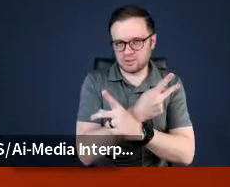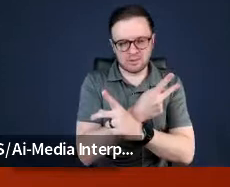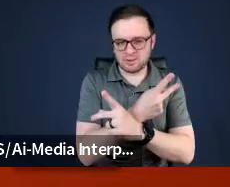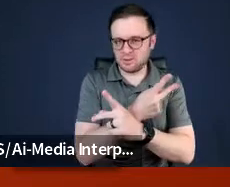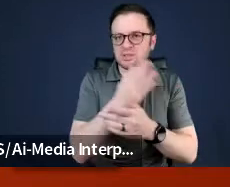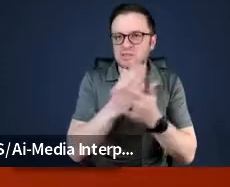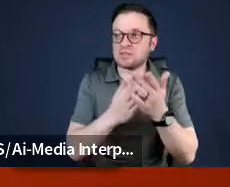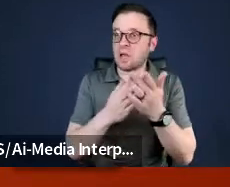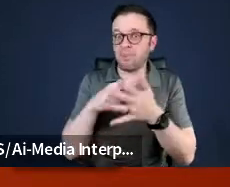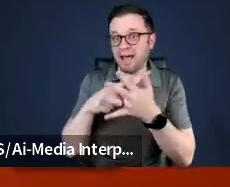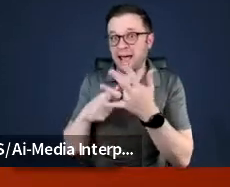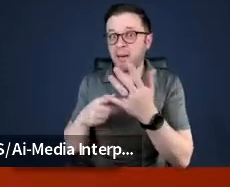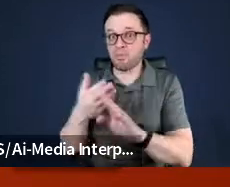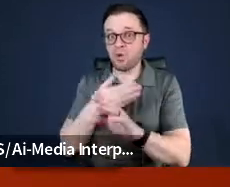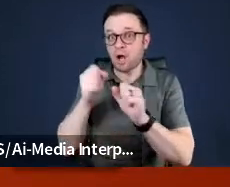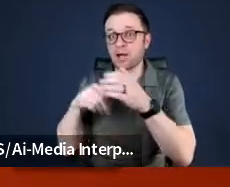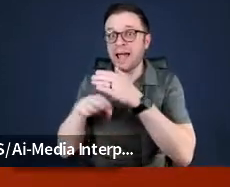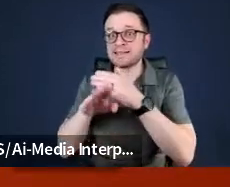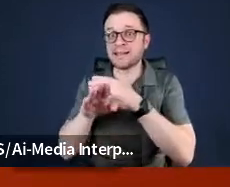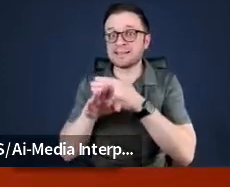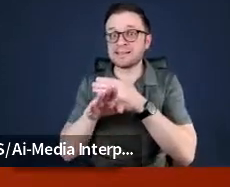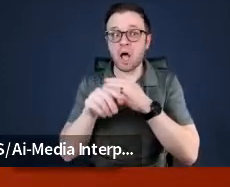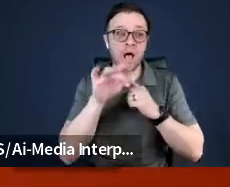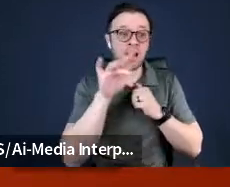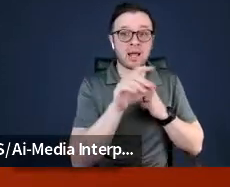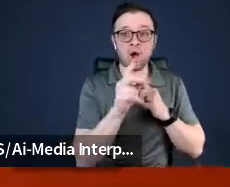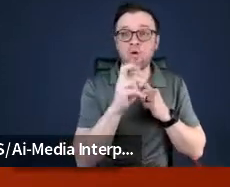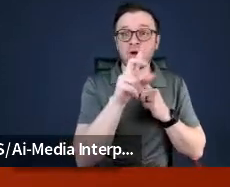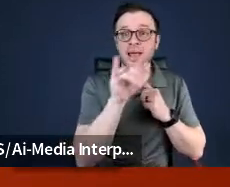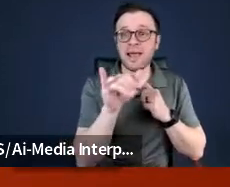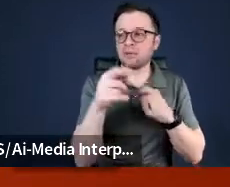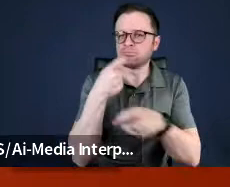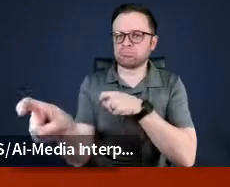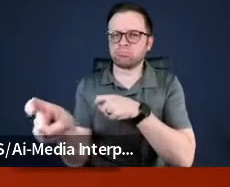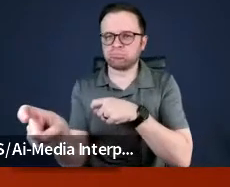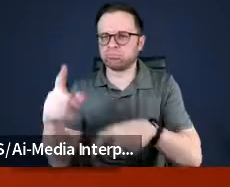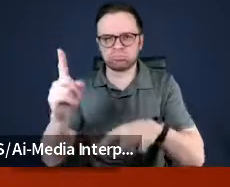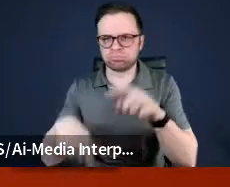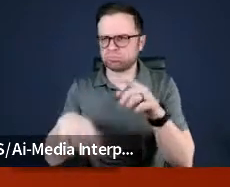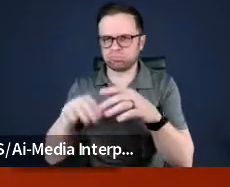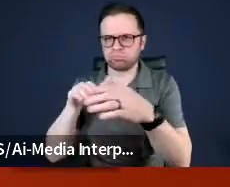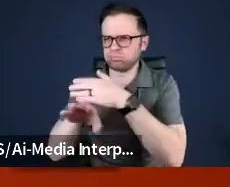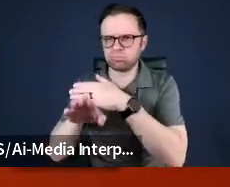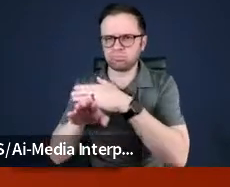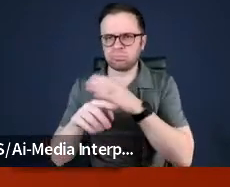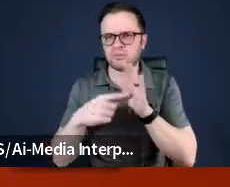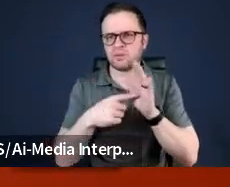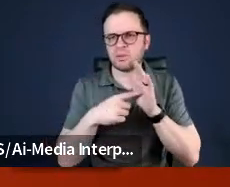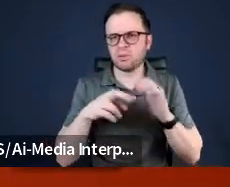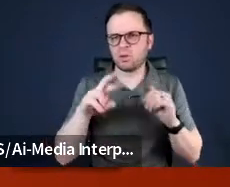and in many cases they have made the accessibility worse, they have broken access to certain features or elements on the page.